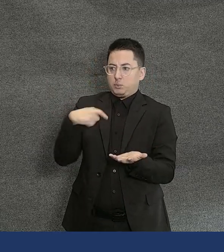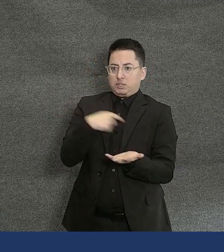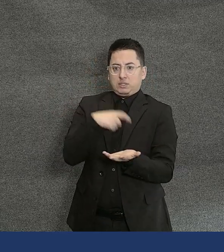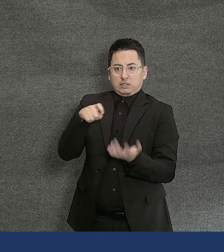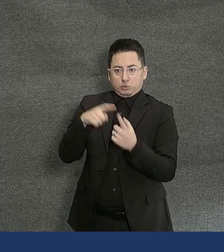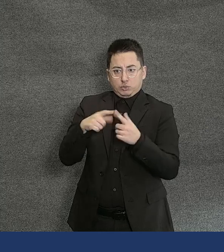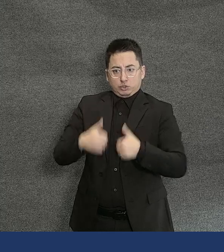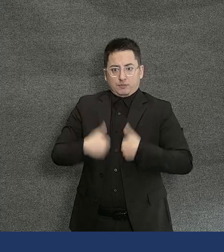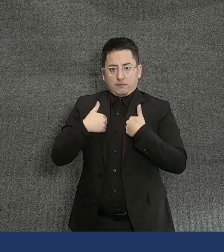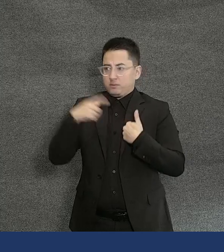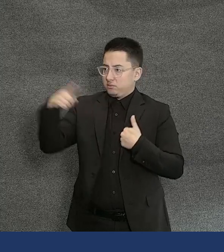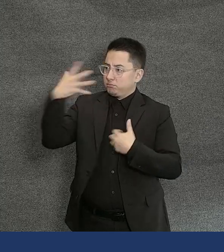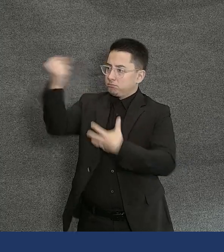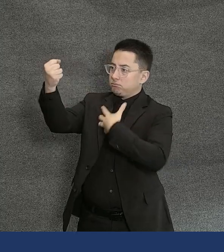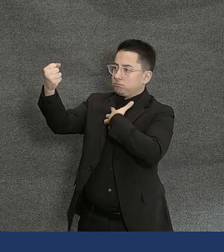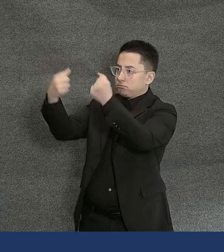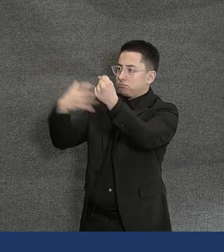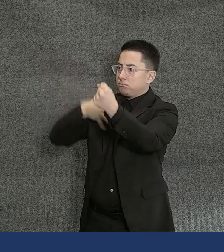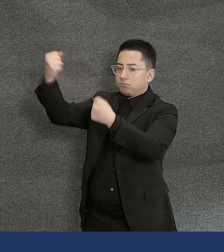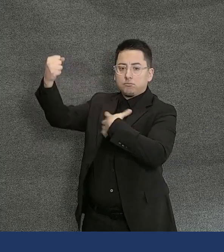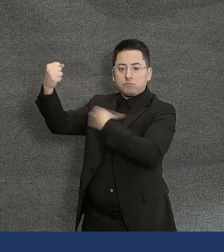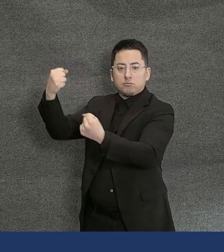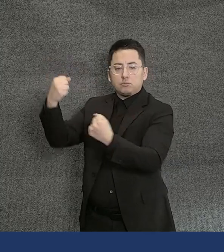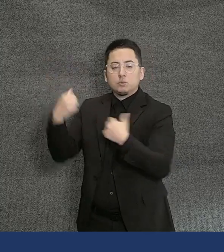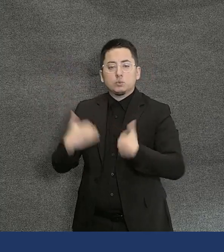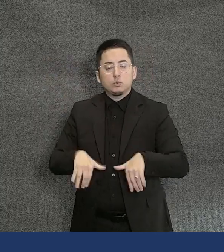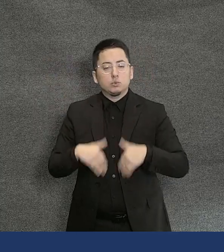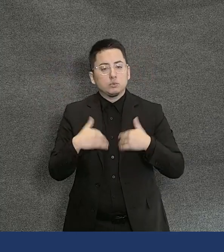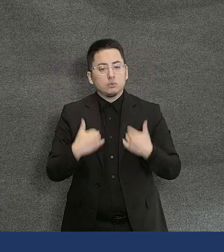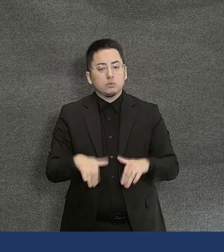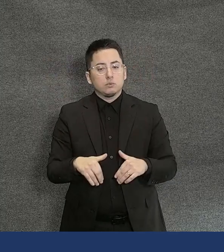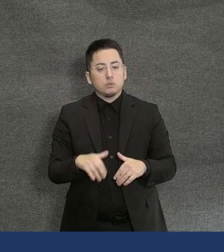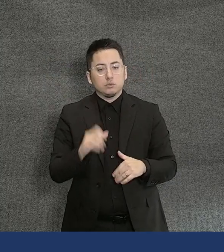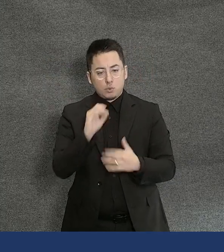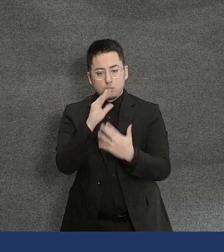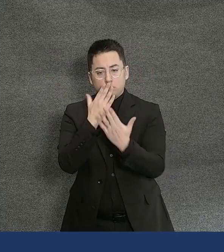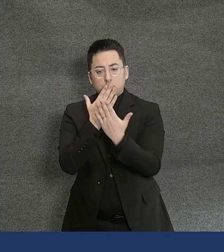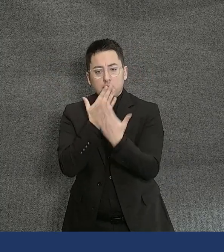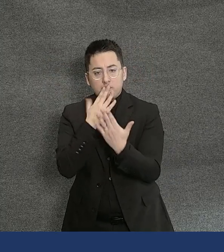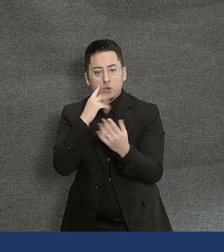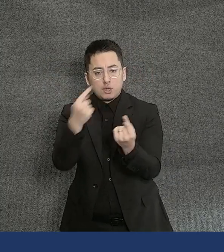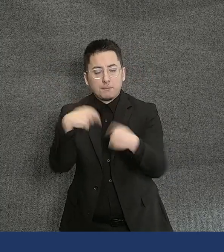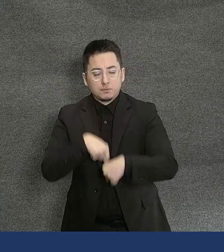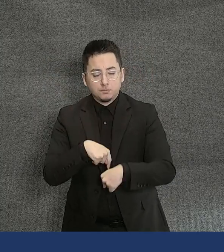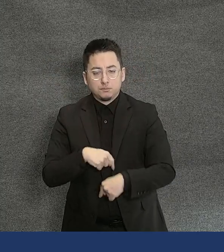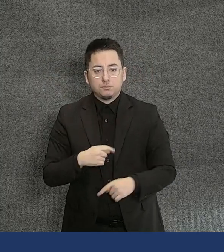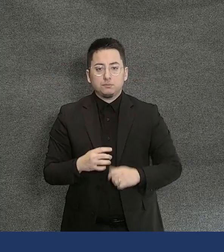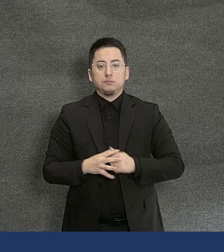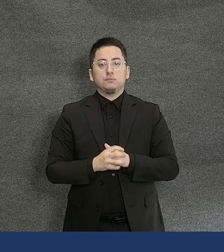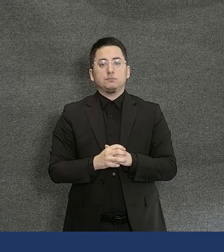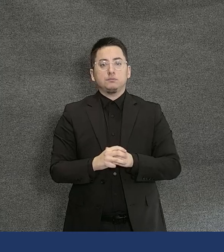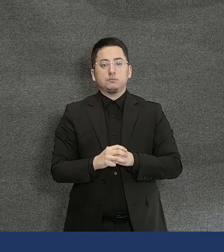And so I want to thank you all for being here and for hearing that, and I hope today I can talk about some